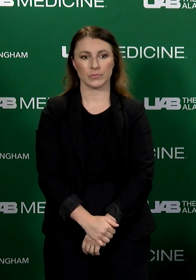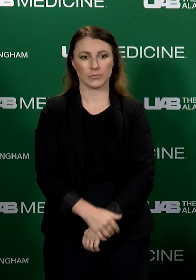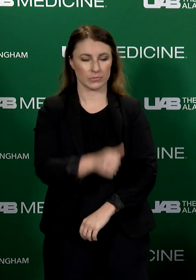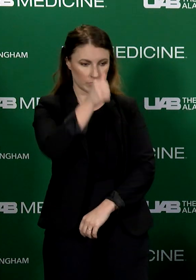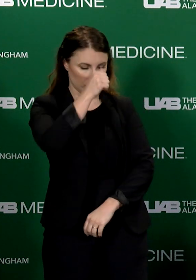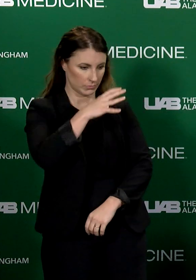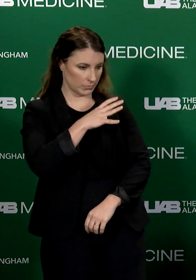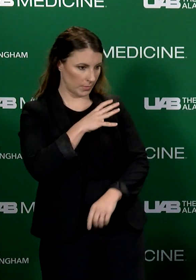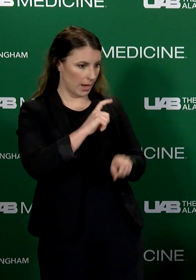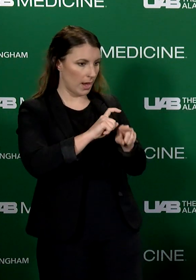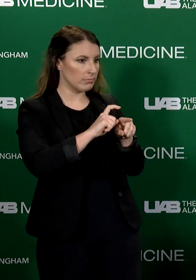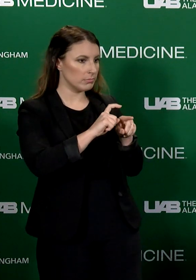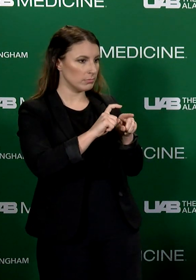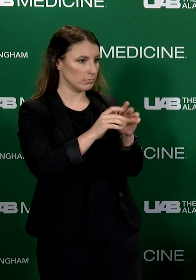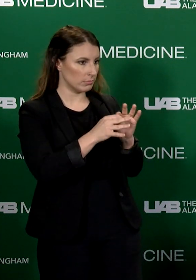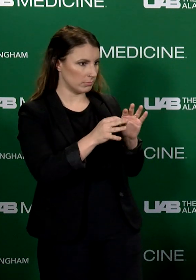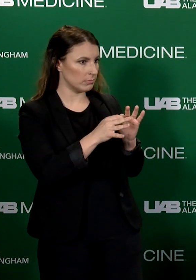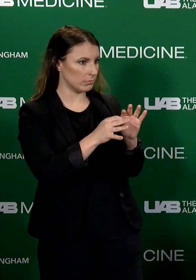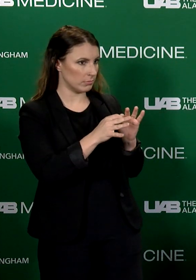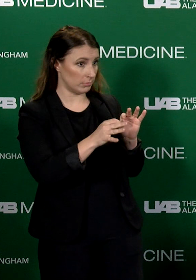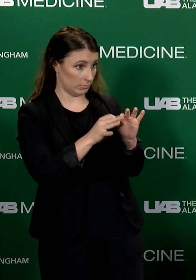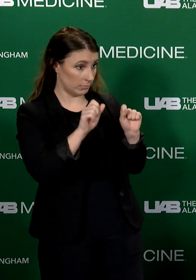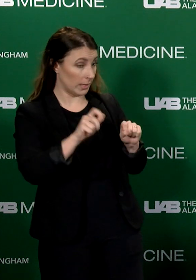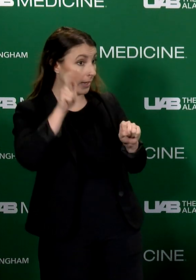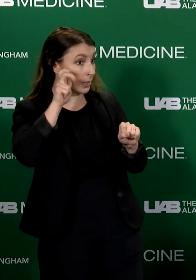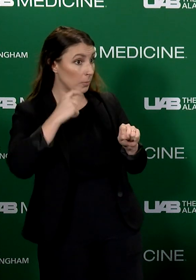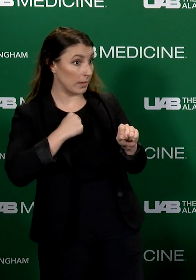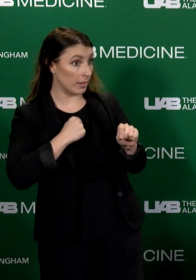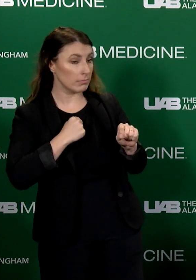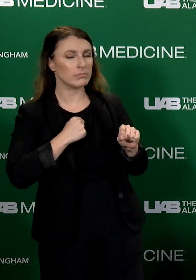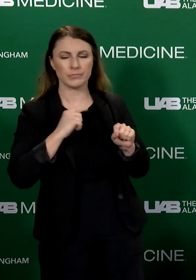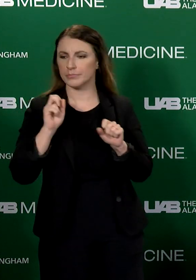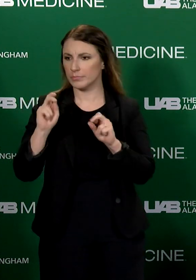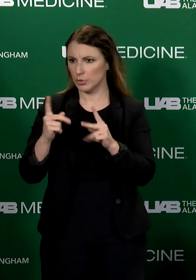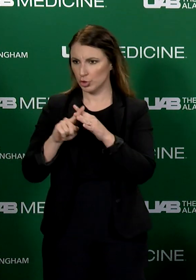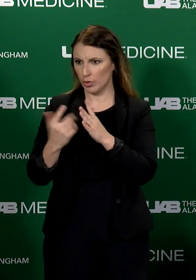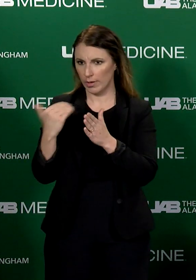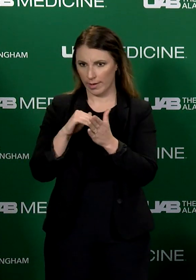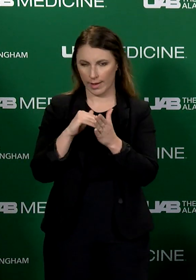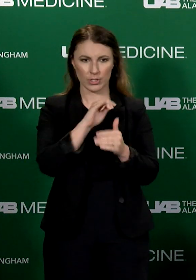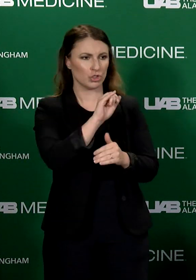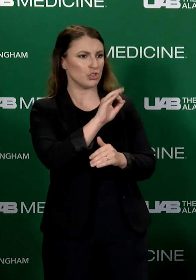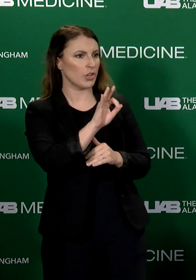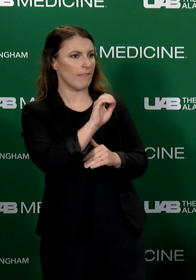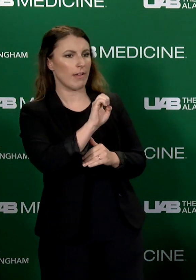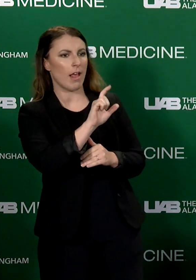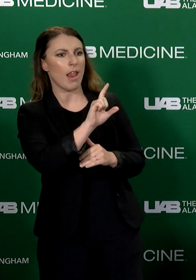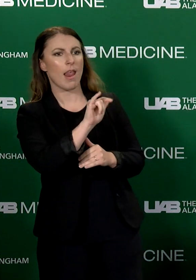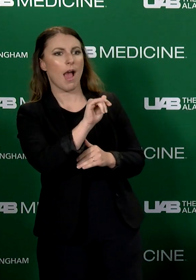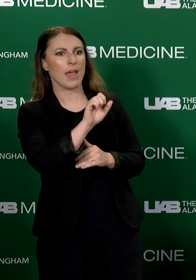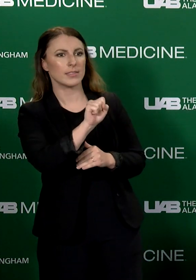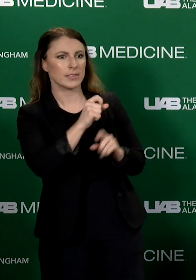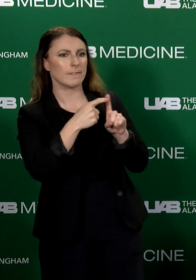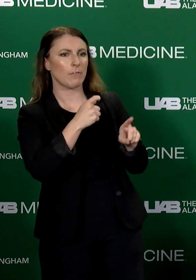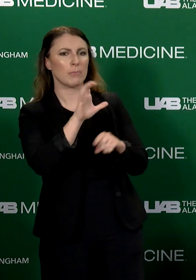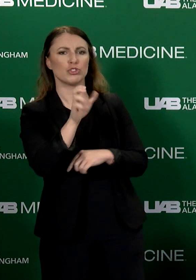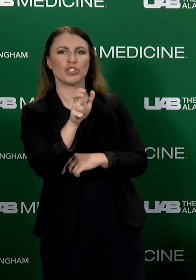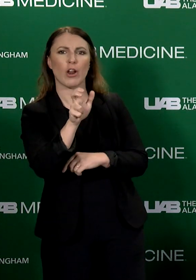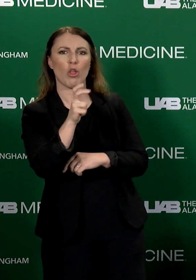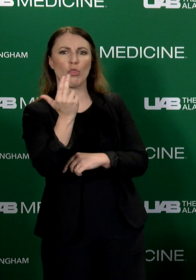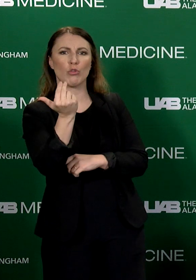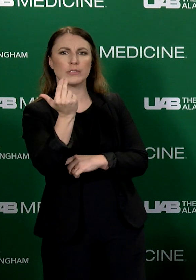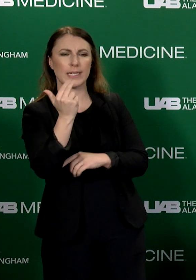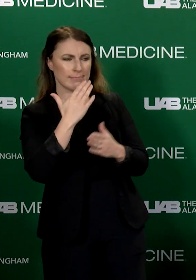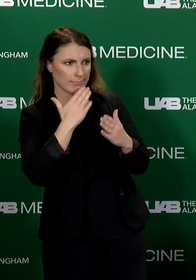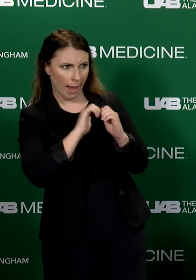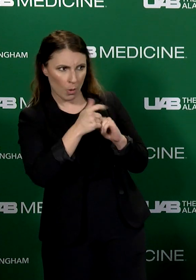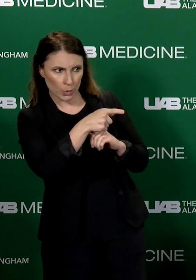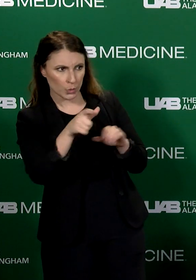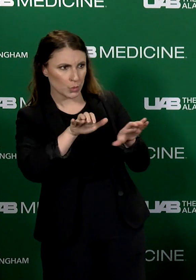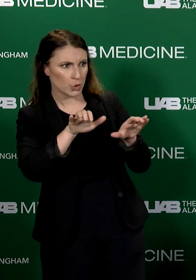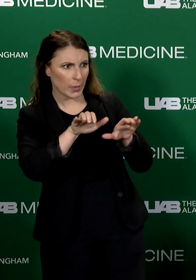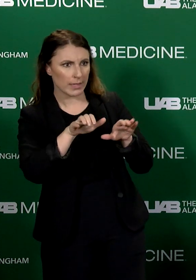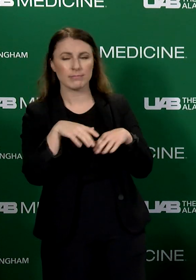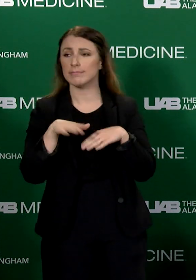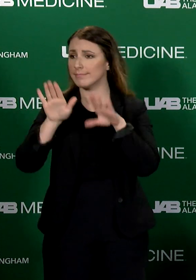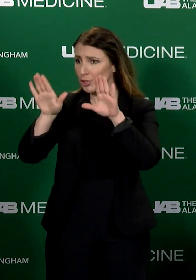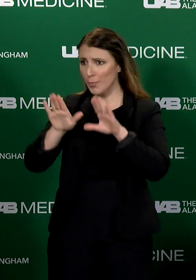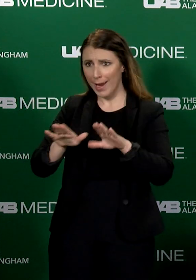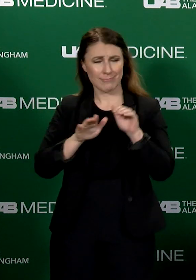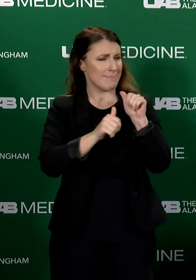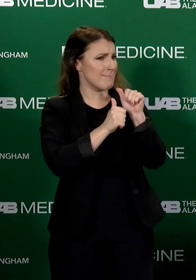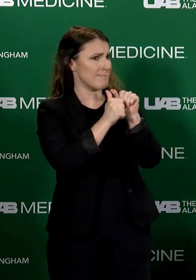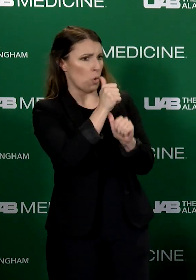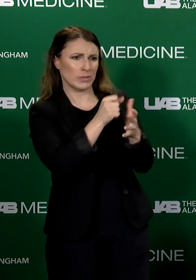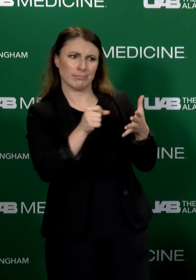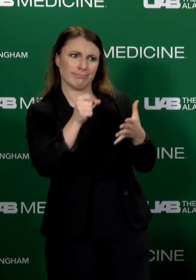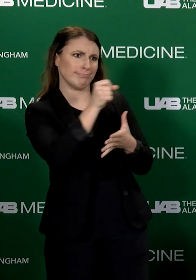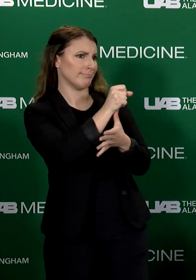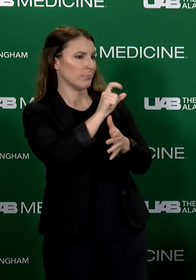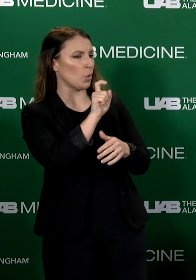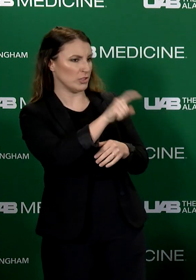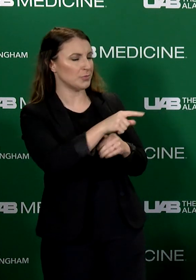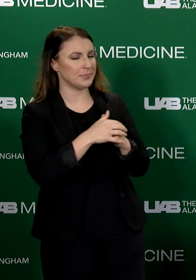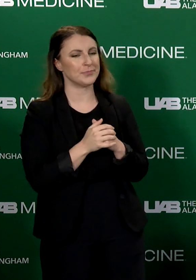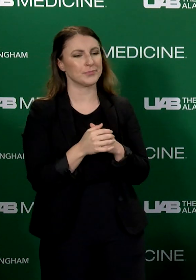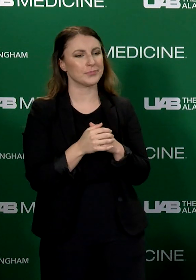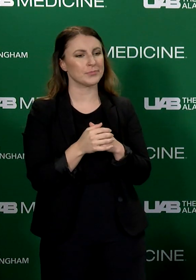yes can you ever start thanks that's the most important question but I wanted to